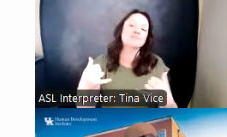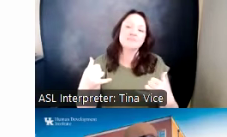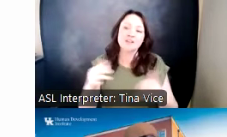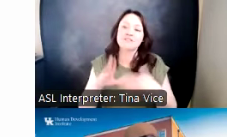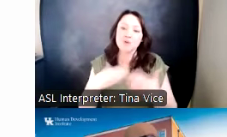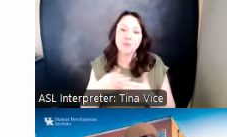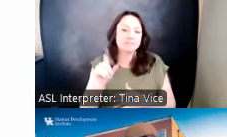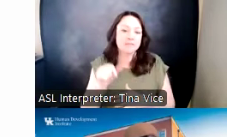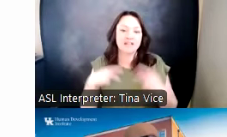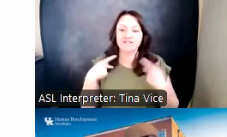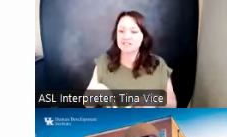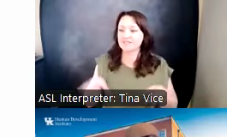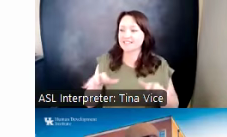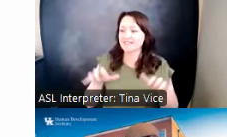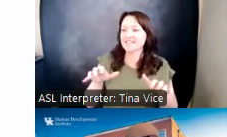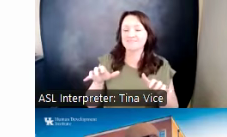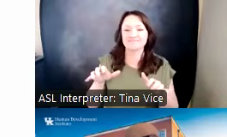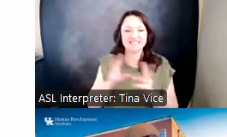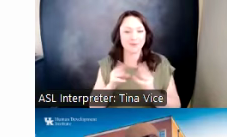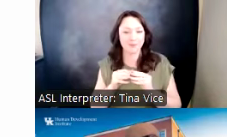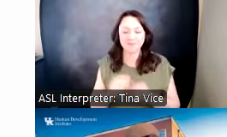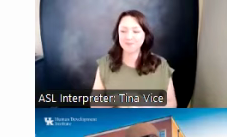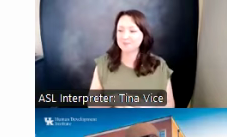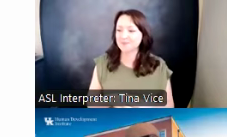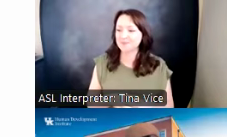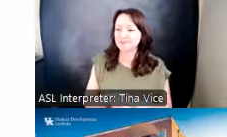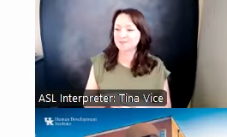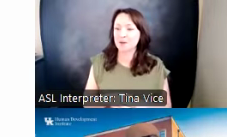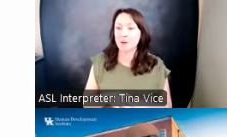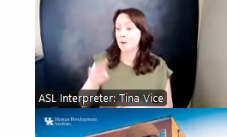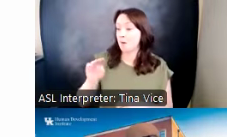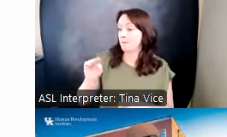seminar. Um, Morgan and myself are going to be framing the foundation of